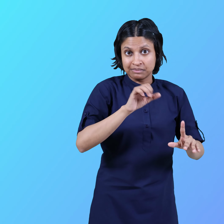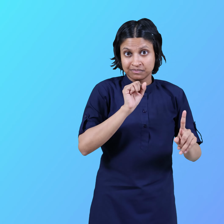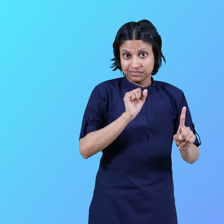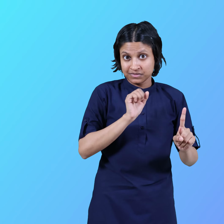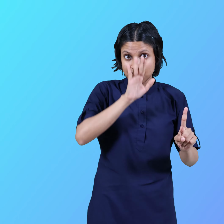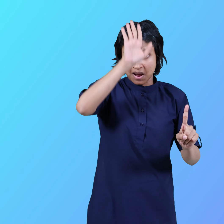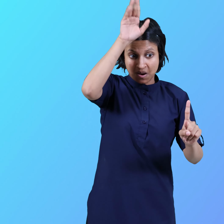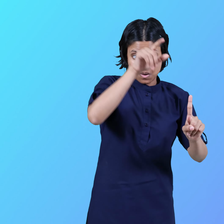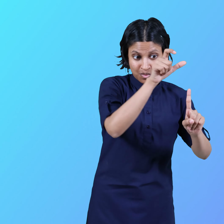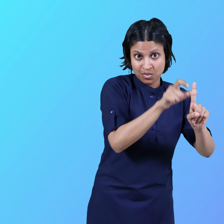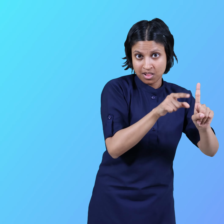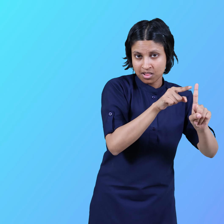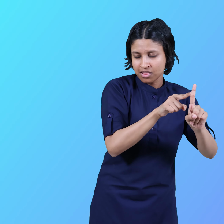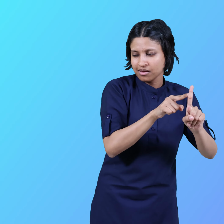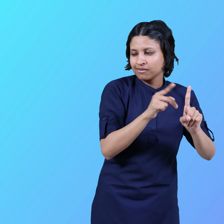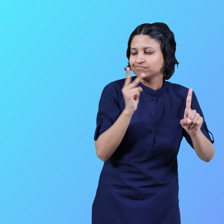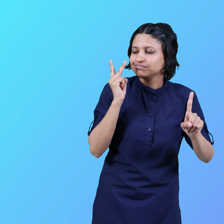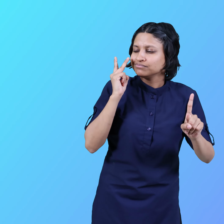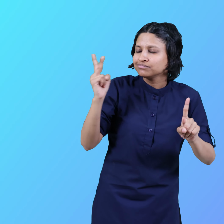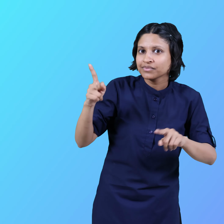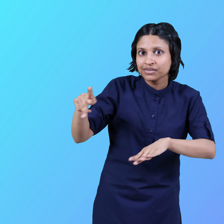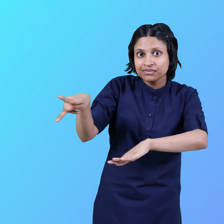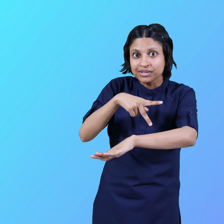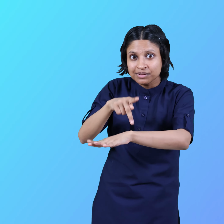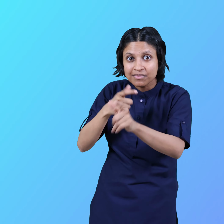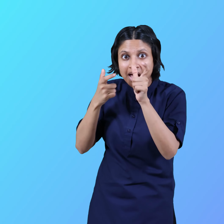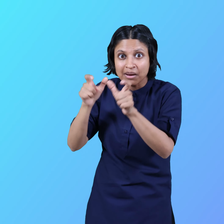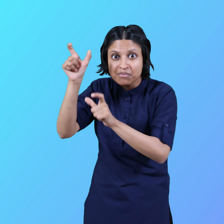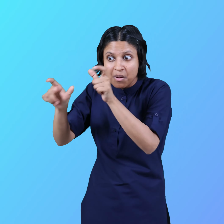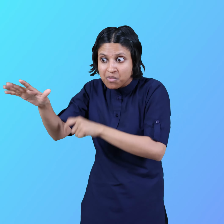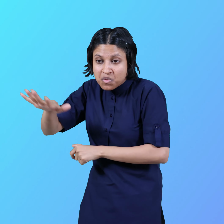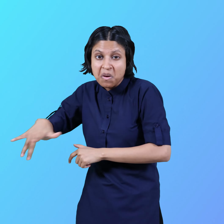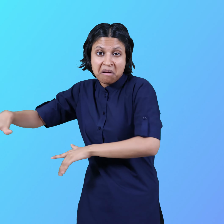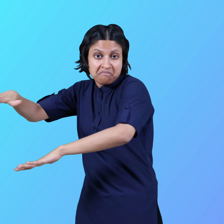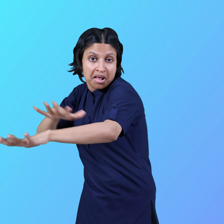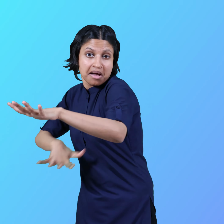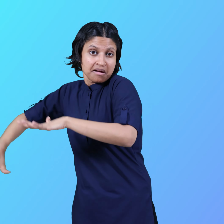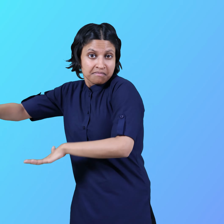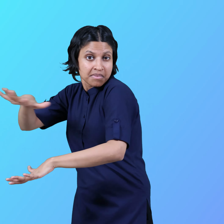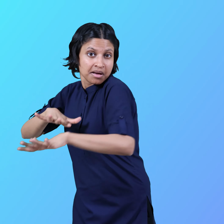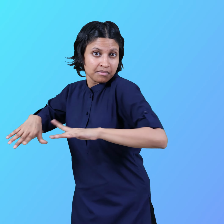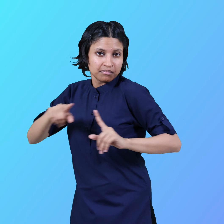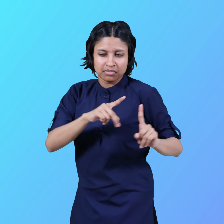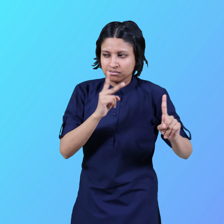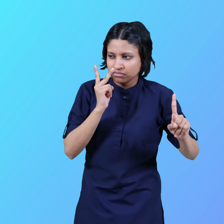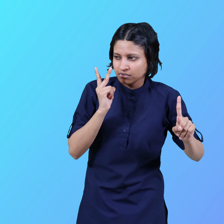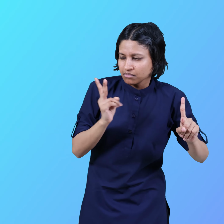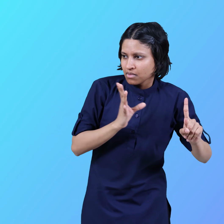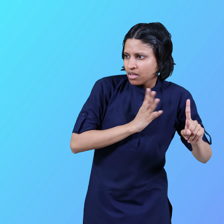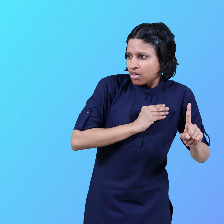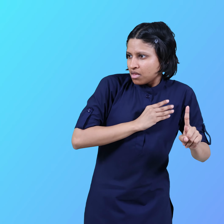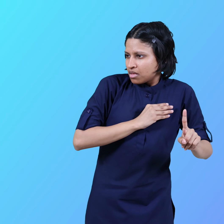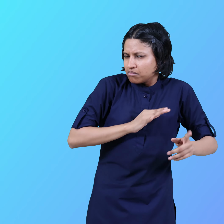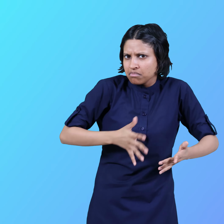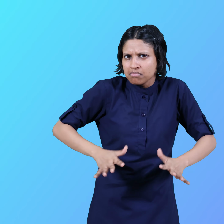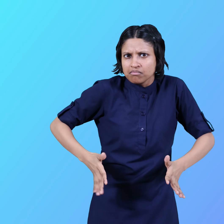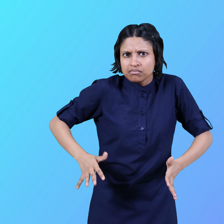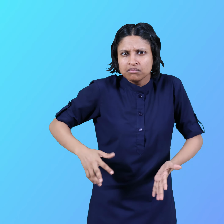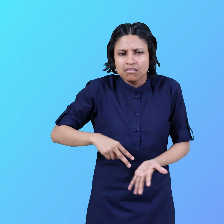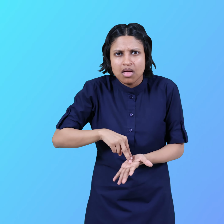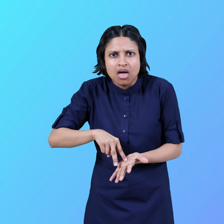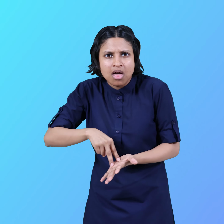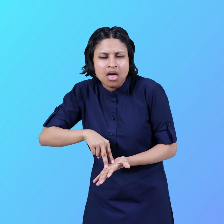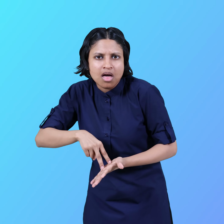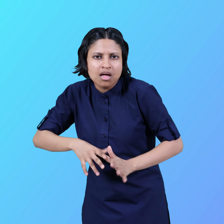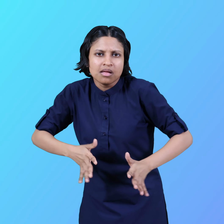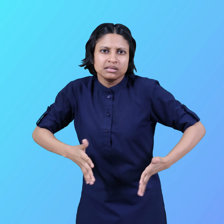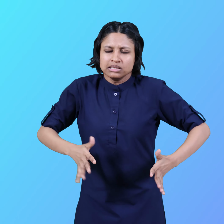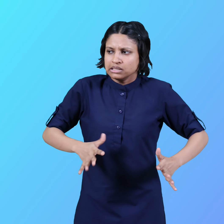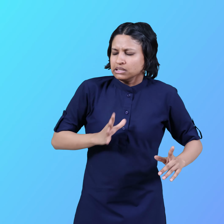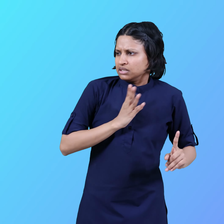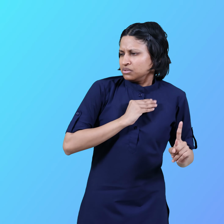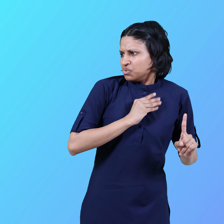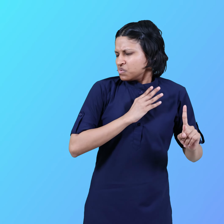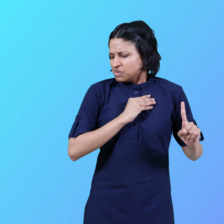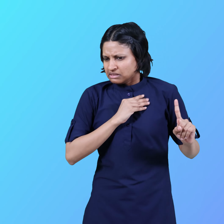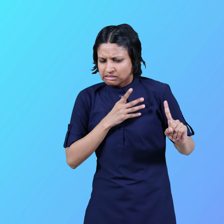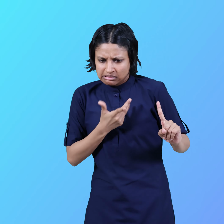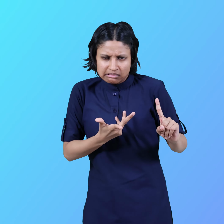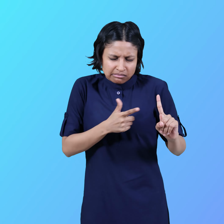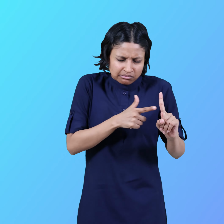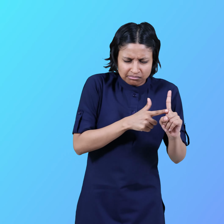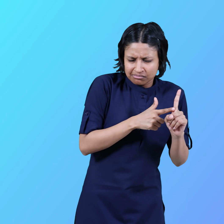Saul saw the Philistine army, and he was afraid. His heart pounded with fear.